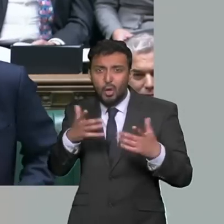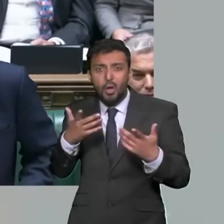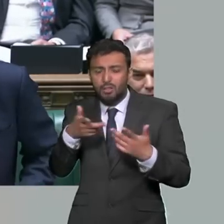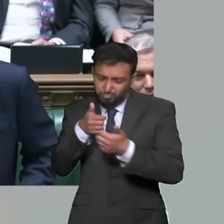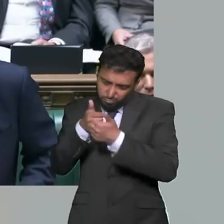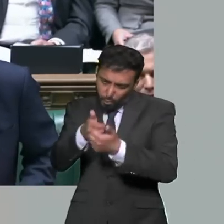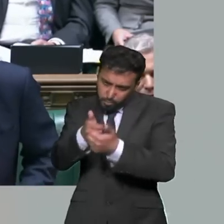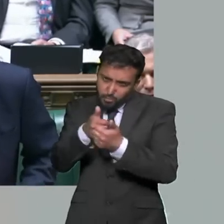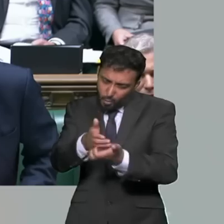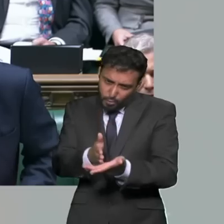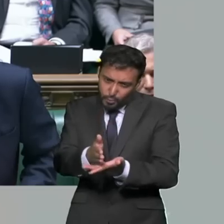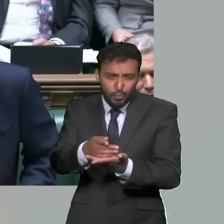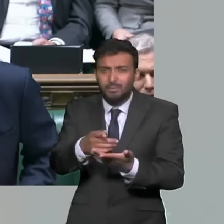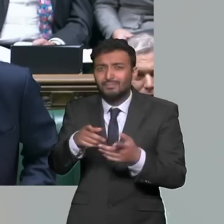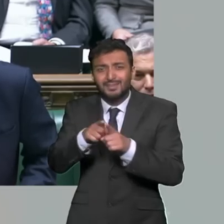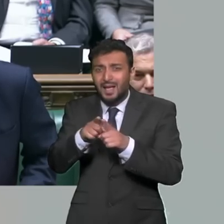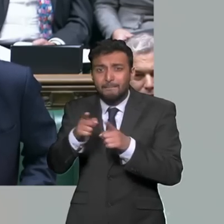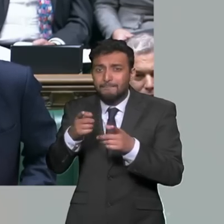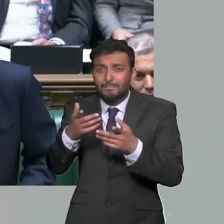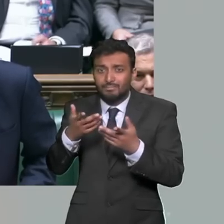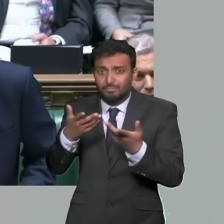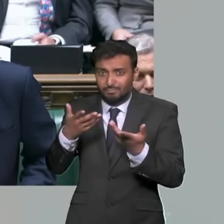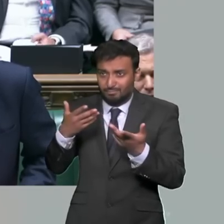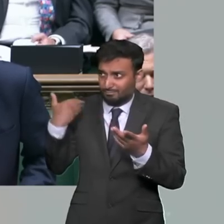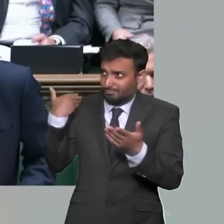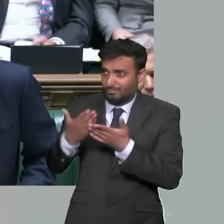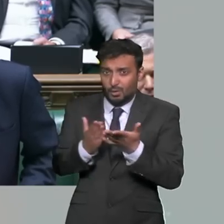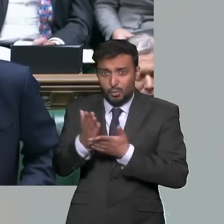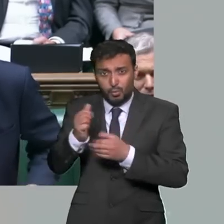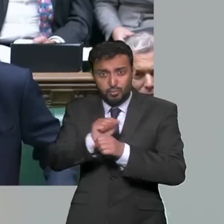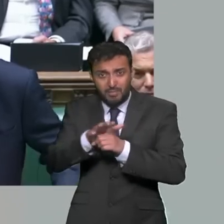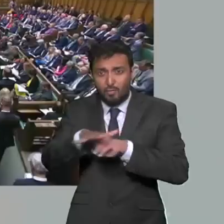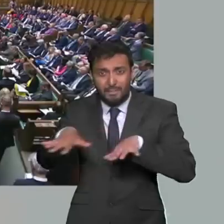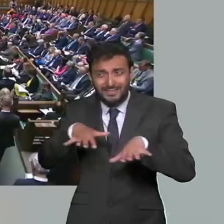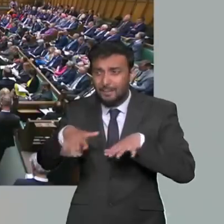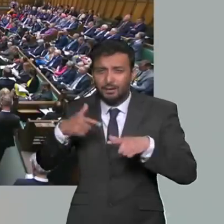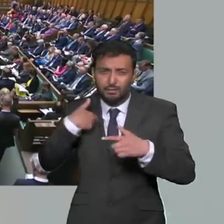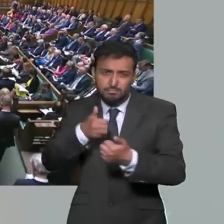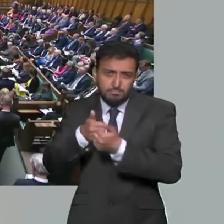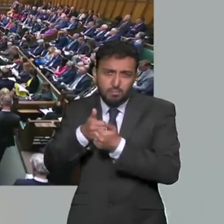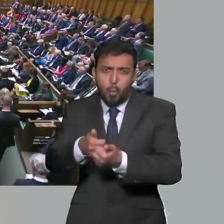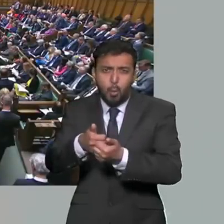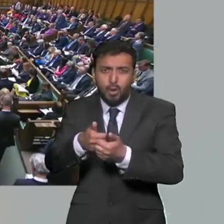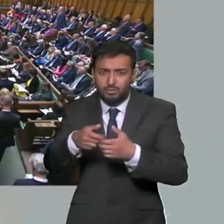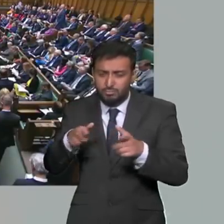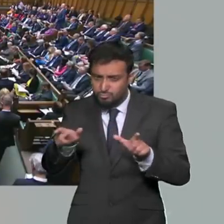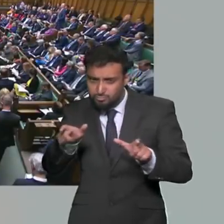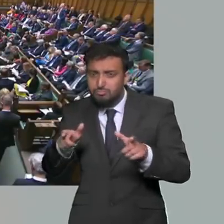of this country, as we did during the pandemic and beyond. Mr Speaker Can I just say that moderate language is what